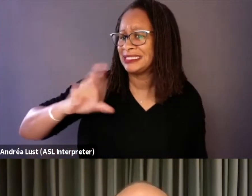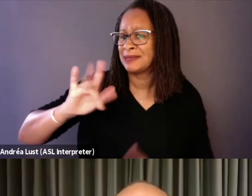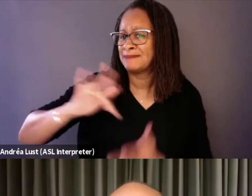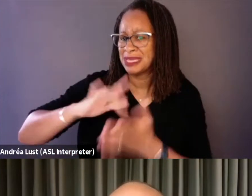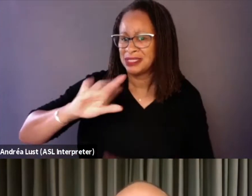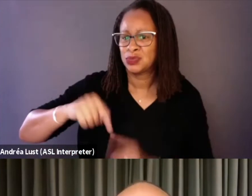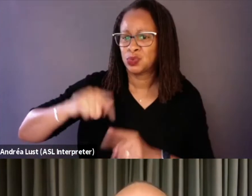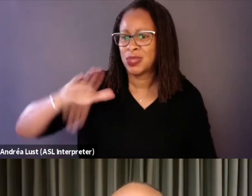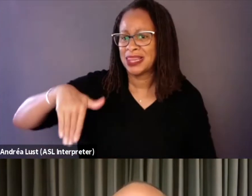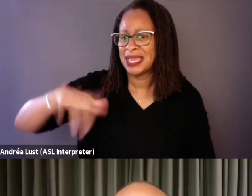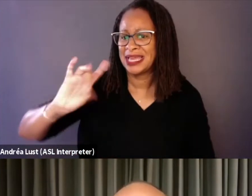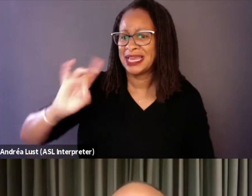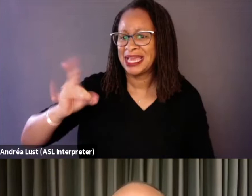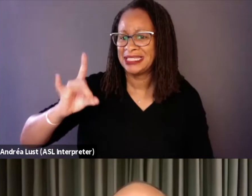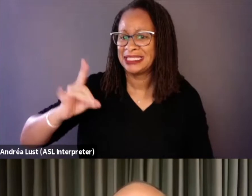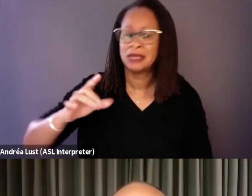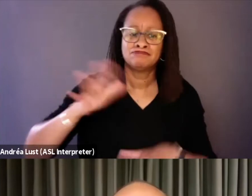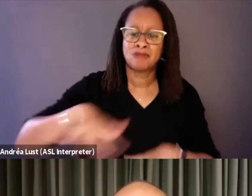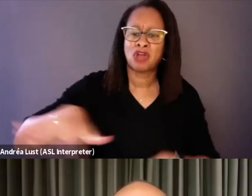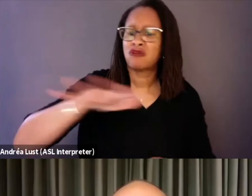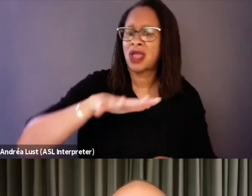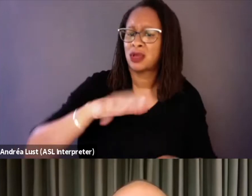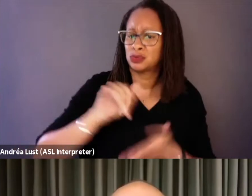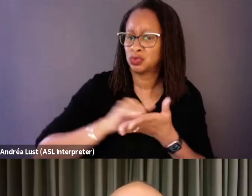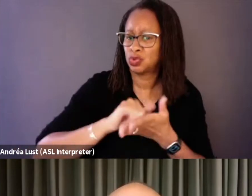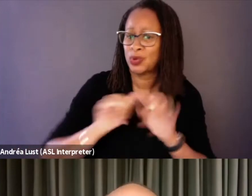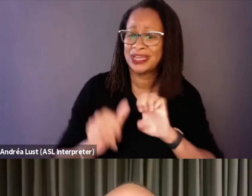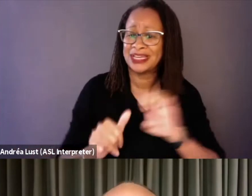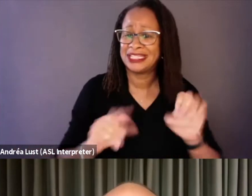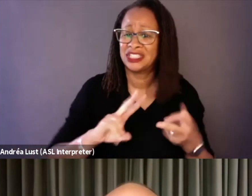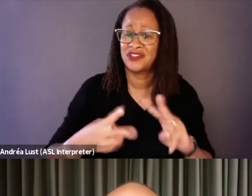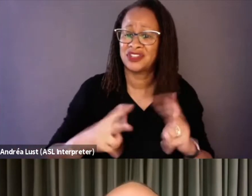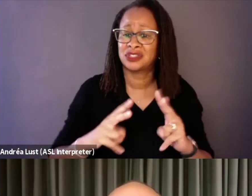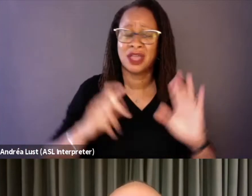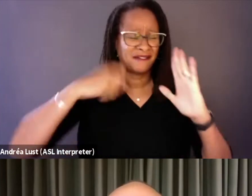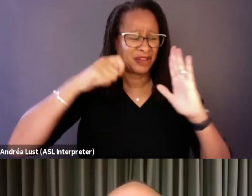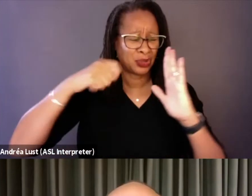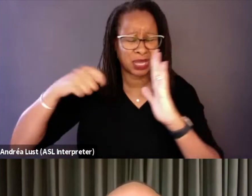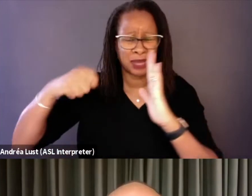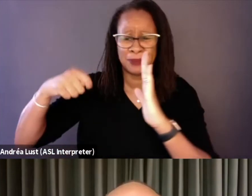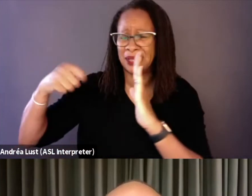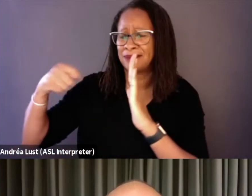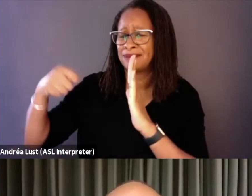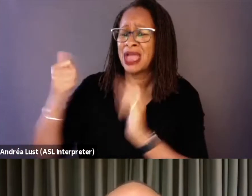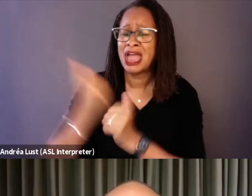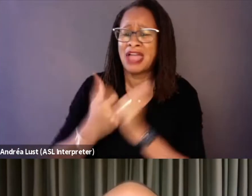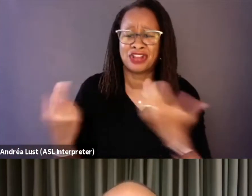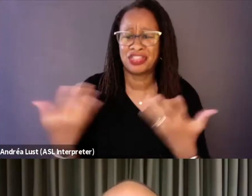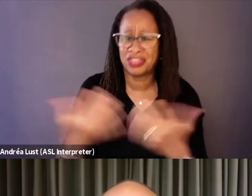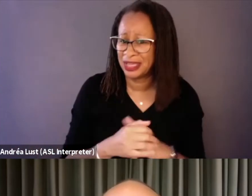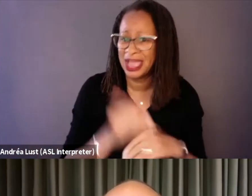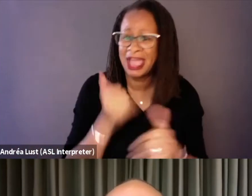He was around New York, East Village, videotaping everything. He was out every night videotaping everything and everyone.